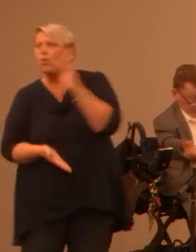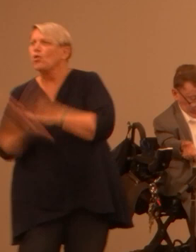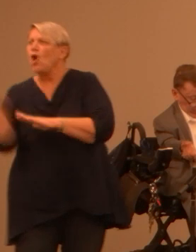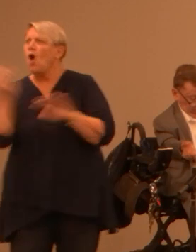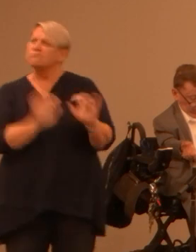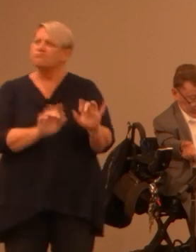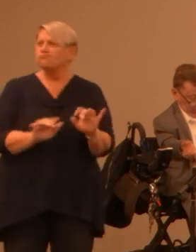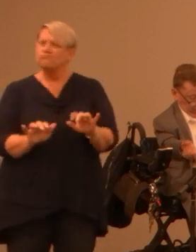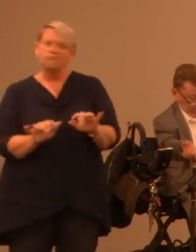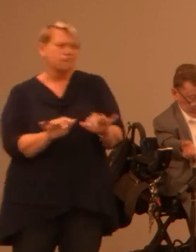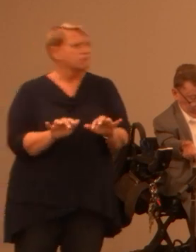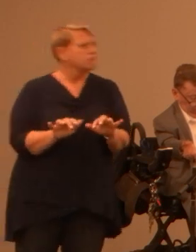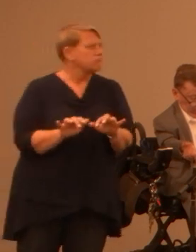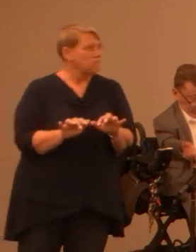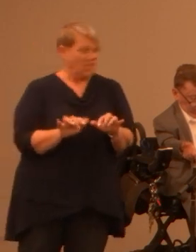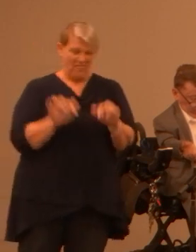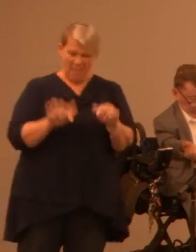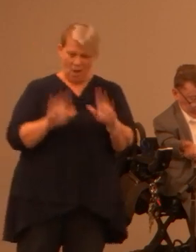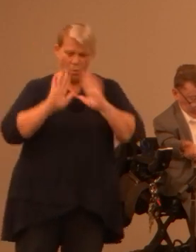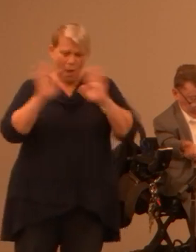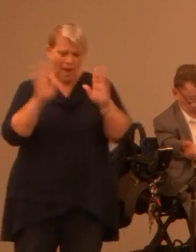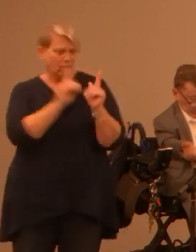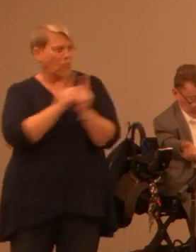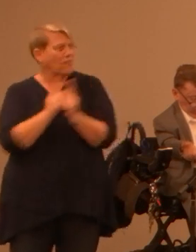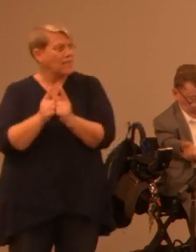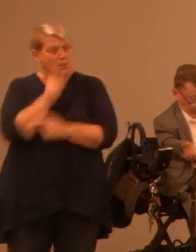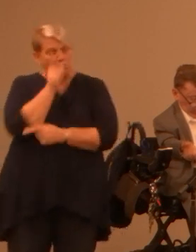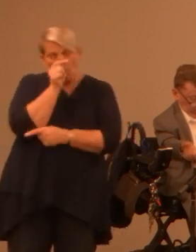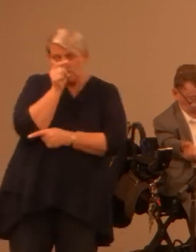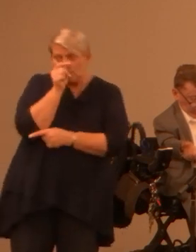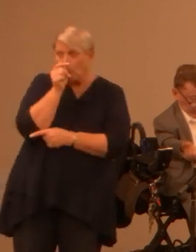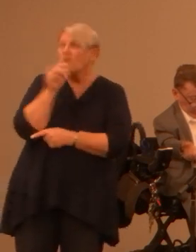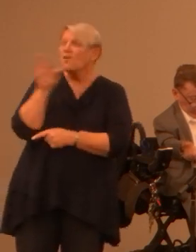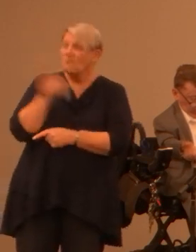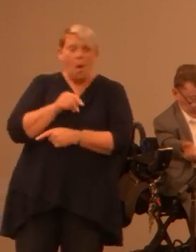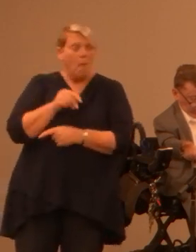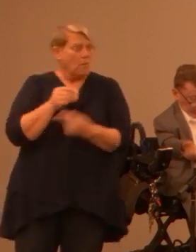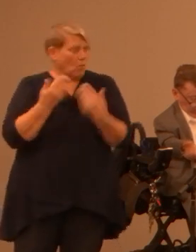These are the wonderful things made possible by the work done by every